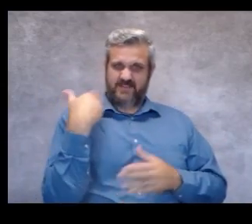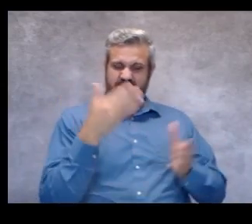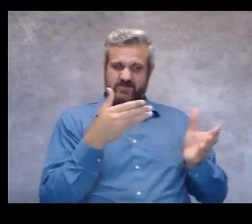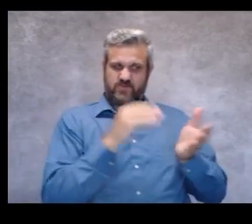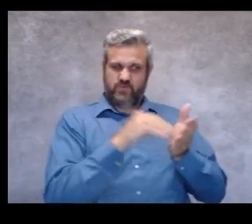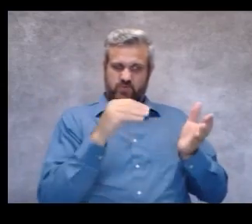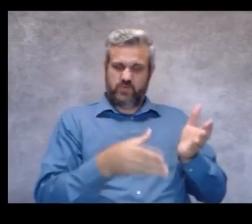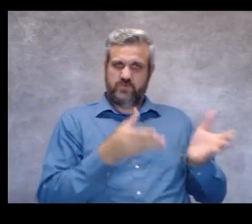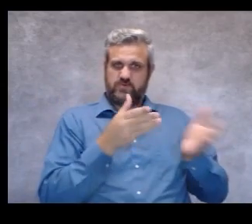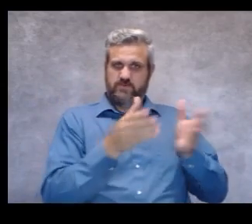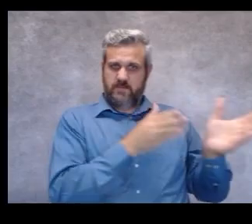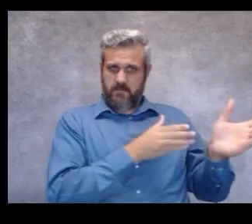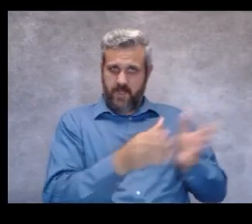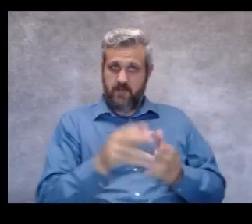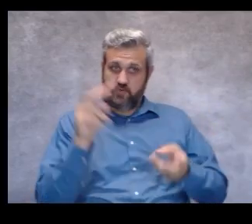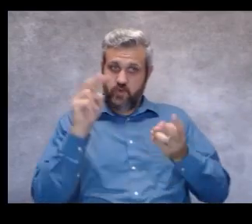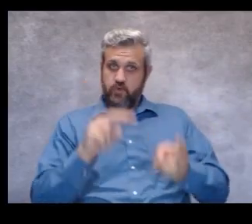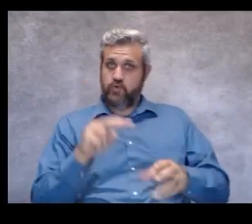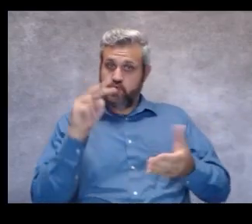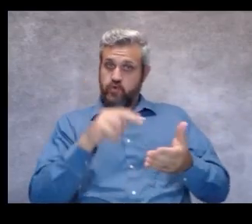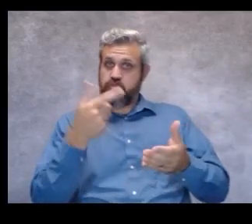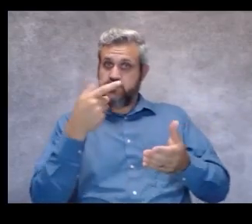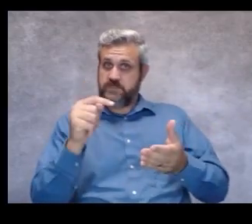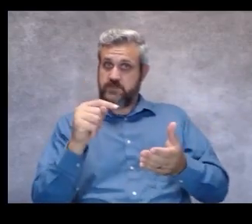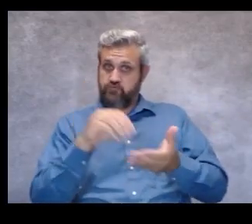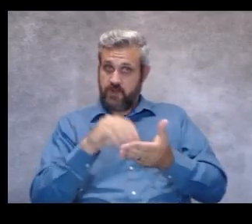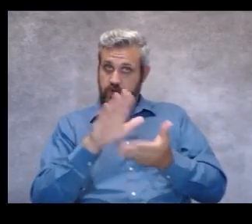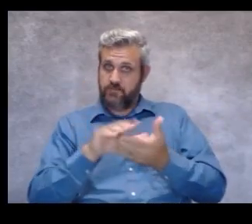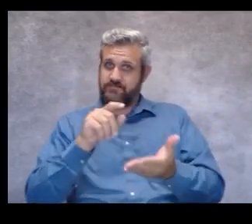you look at their GT record infinite campus?